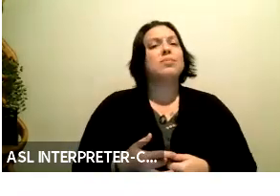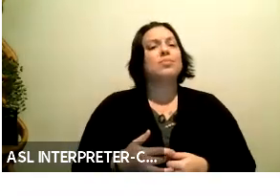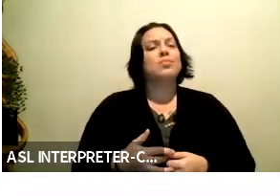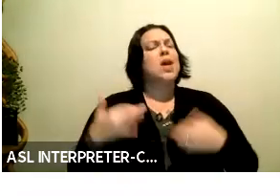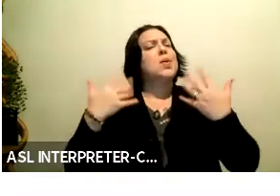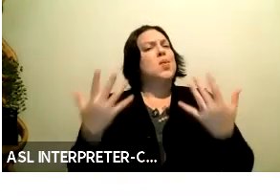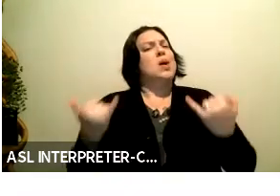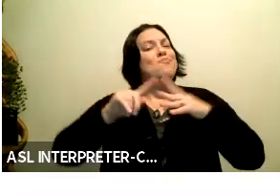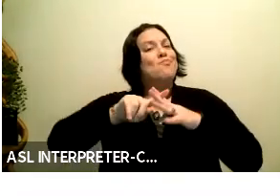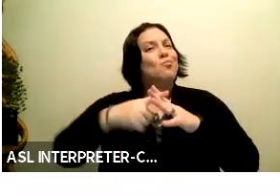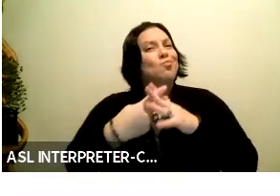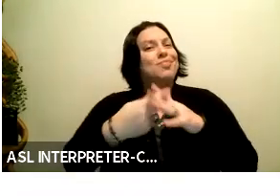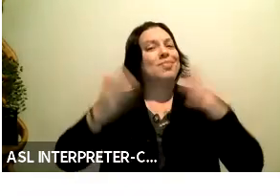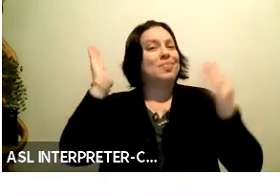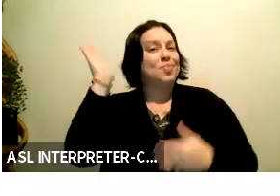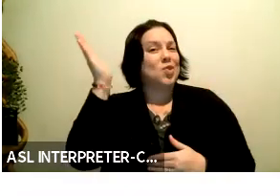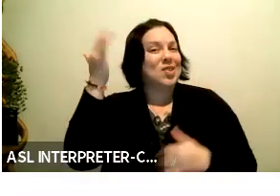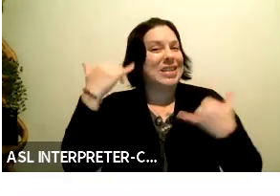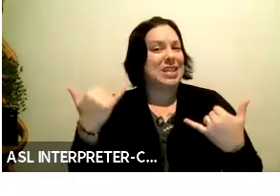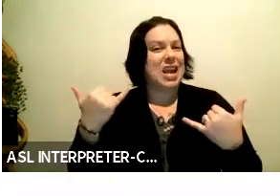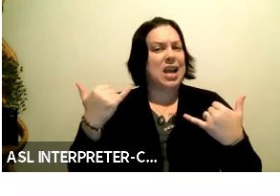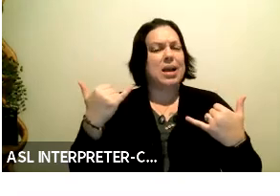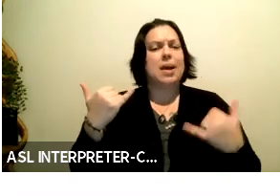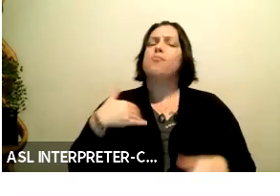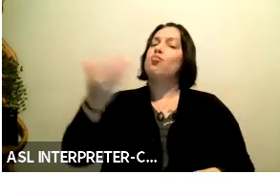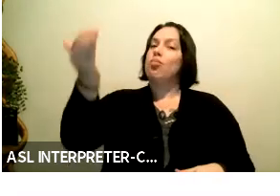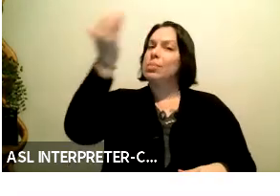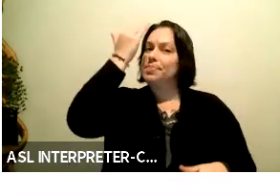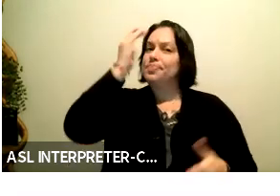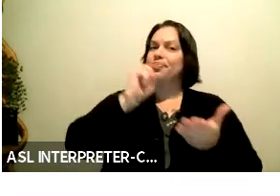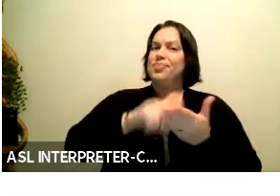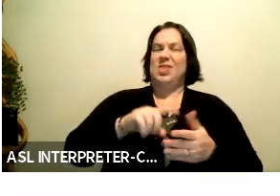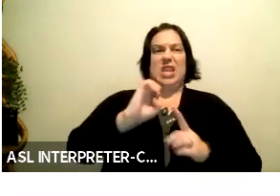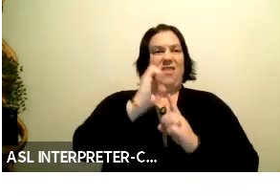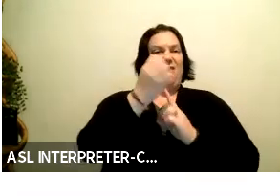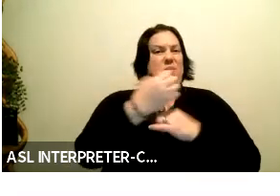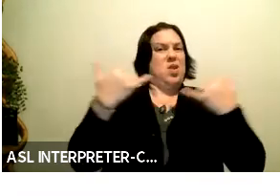presentation today by acknowledging that the environment we are all living this is not the